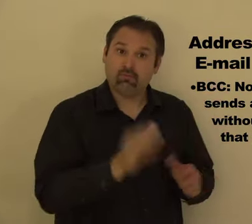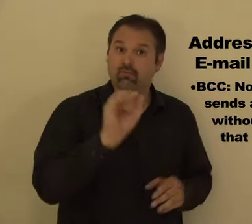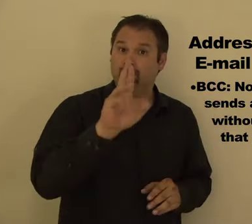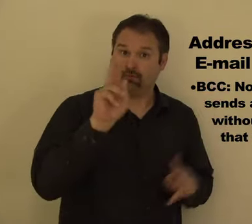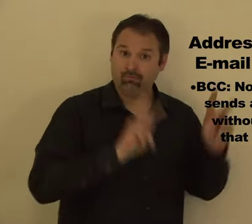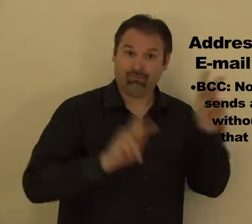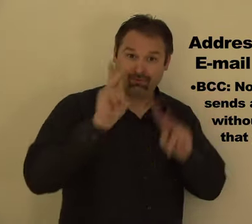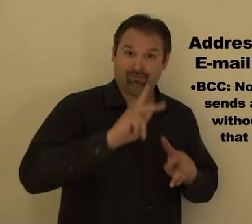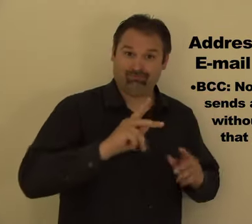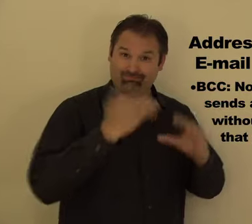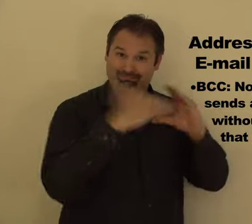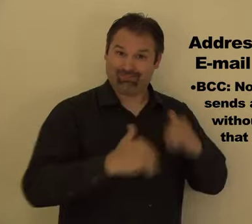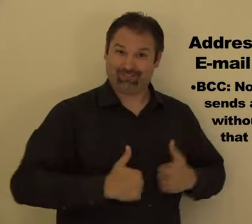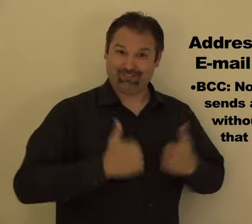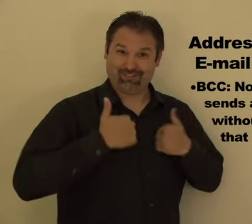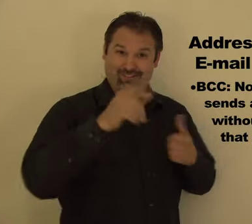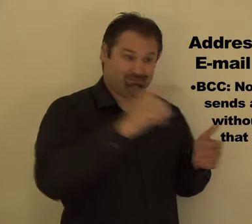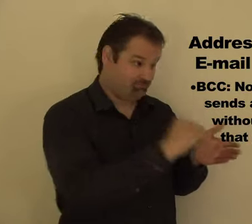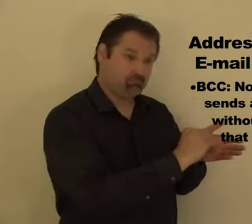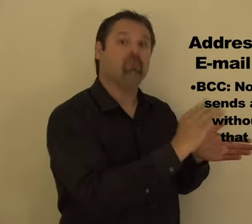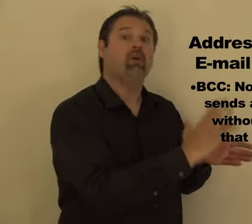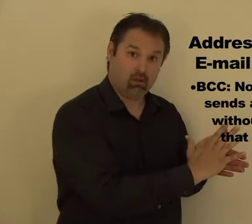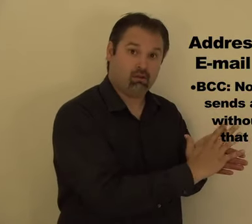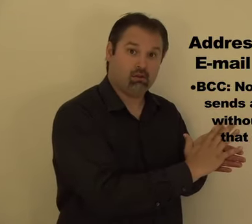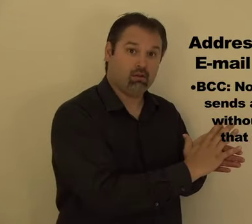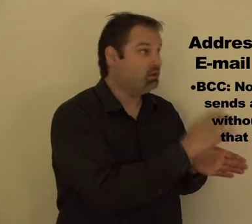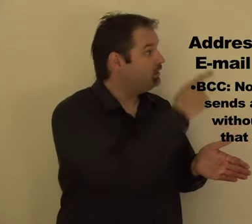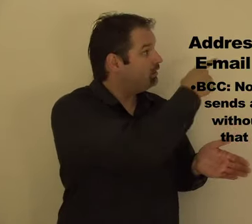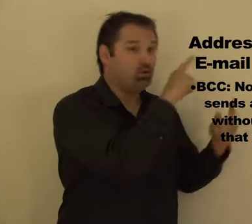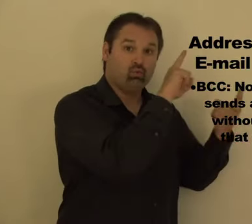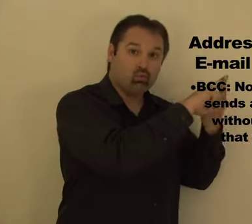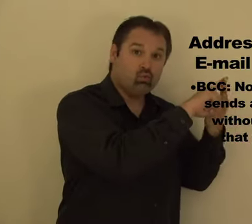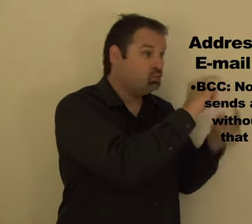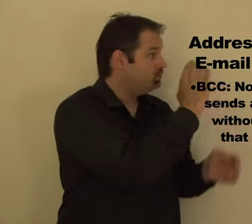can see it; in the BCC category they cannot.